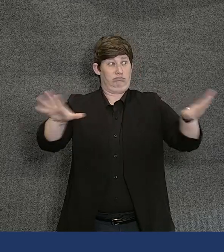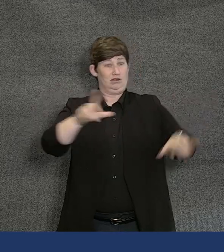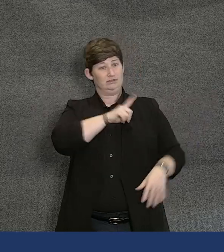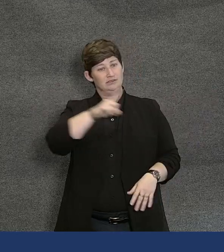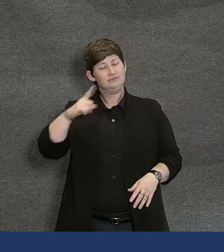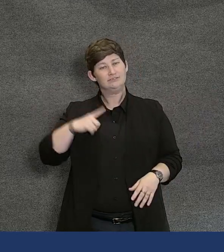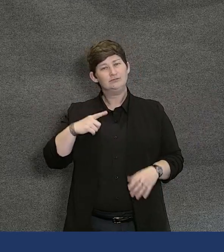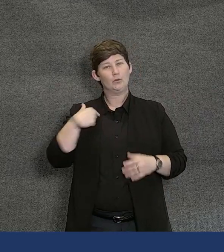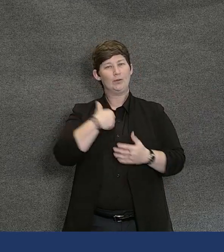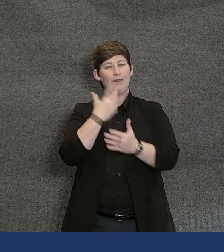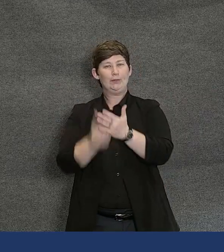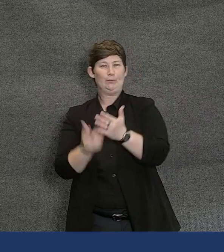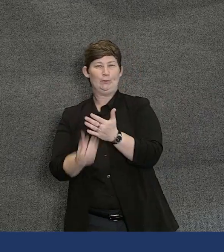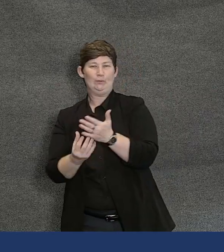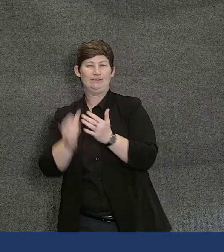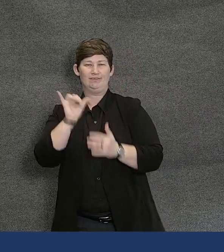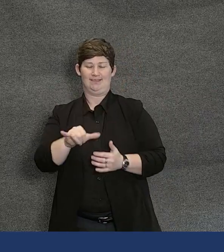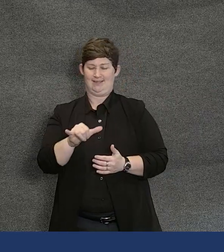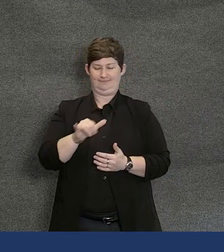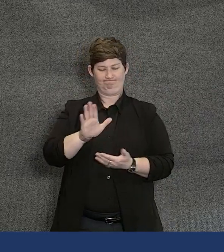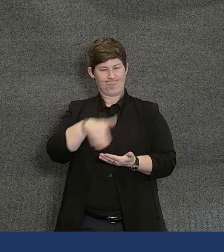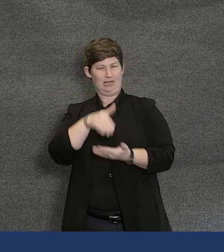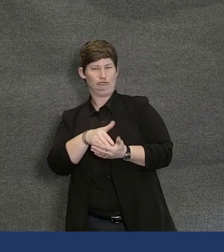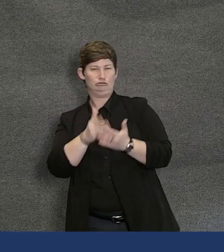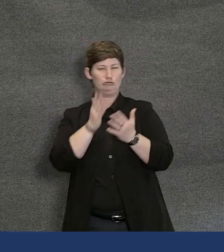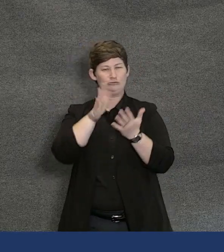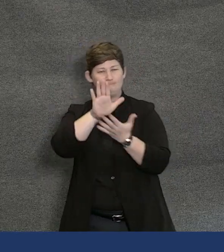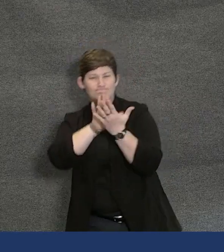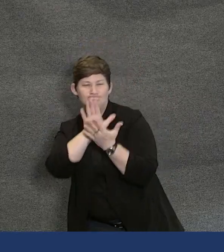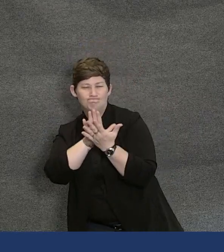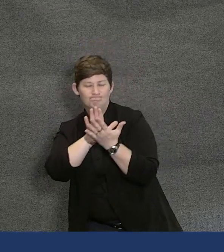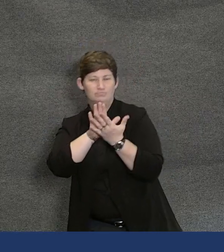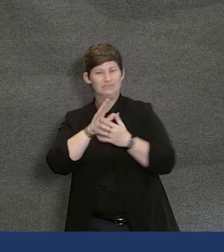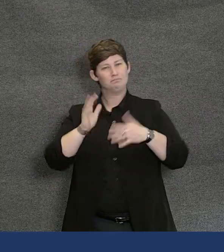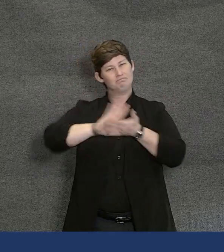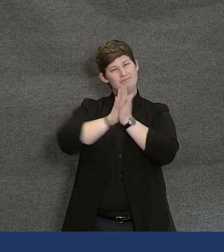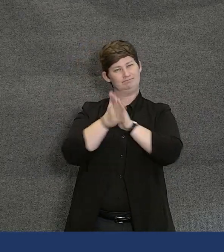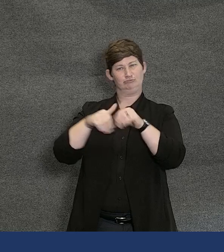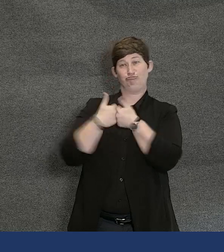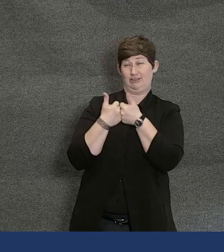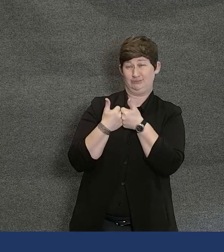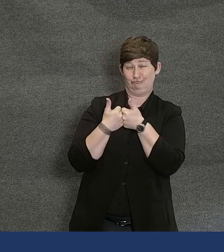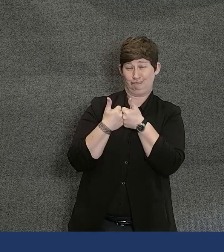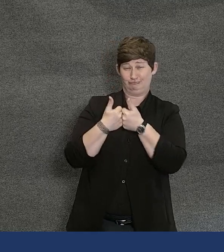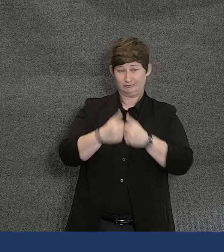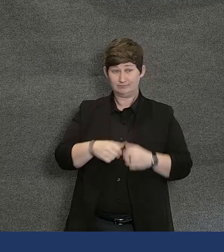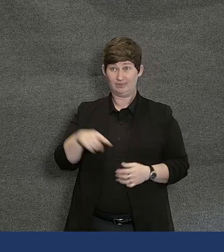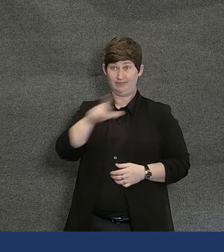And it's a challenge because at the legislative level, we're always talking about-- we're talking about money a lot of the times.